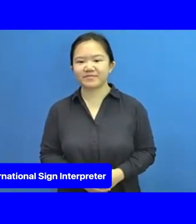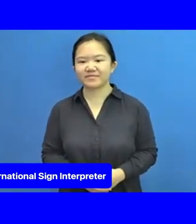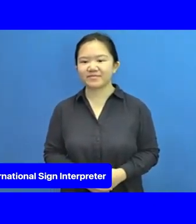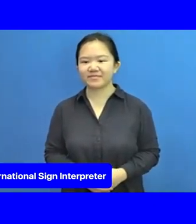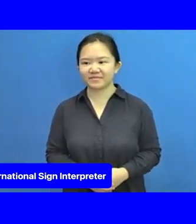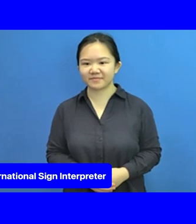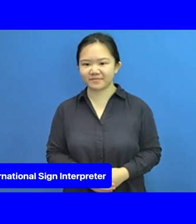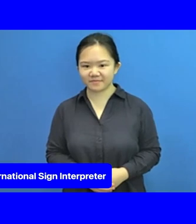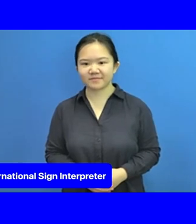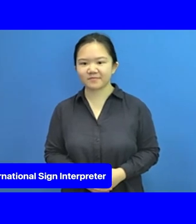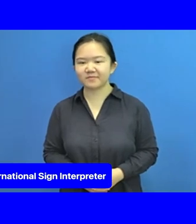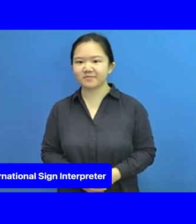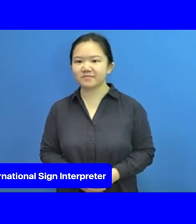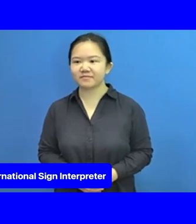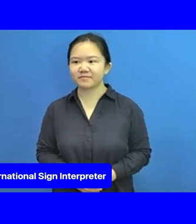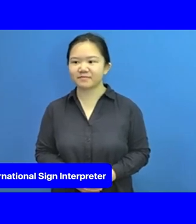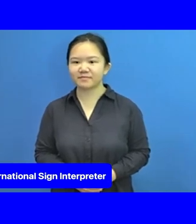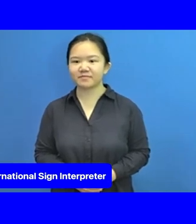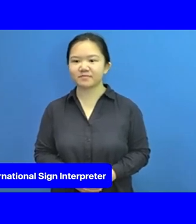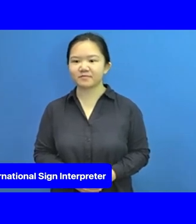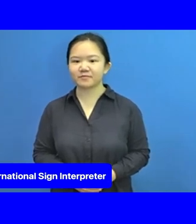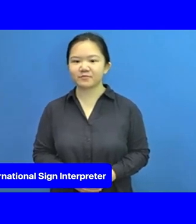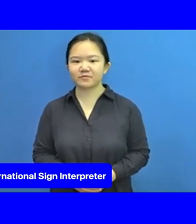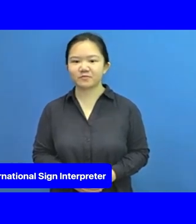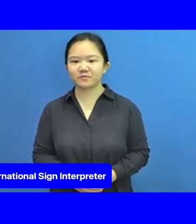to work on Perform Europe with these strong passionate partners.